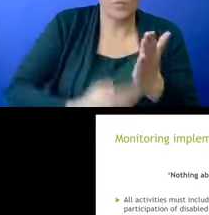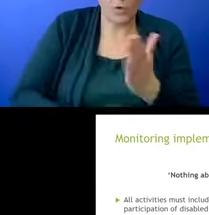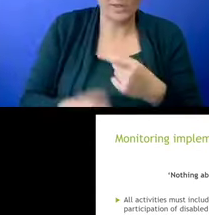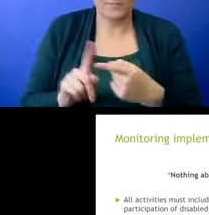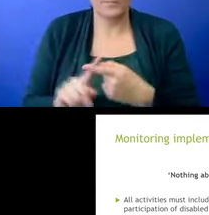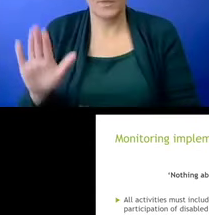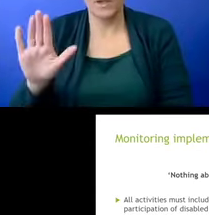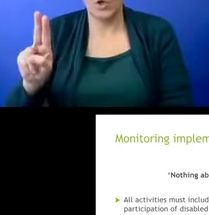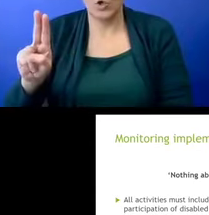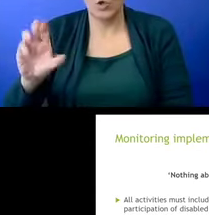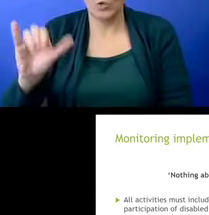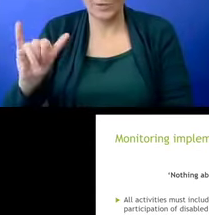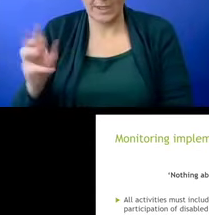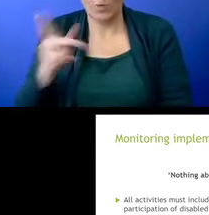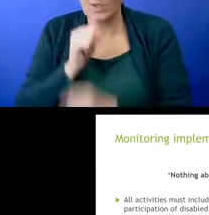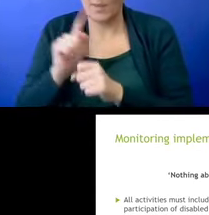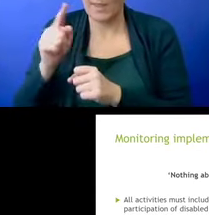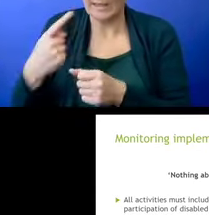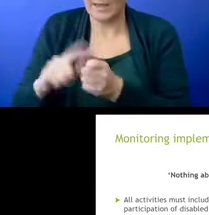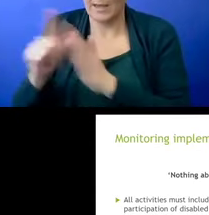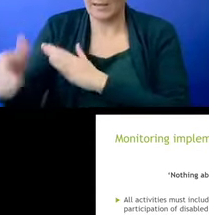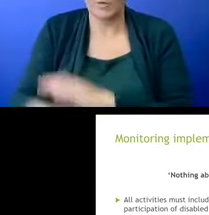Lucy is going to talk about this a little bit later.